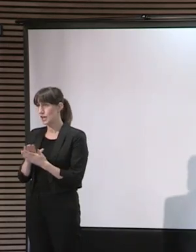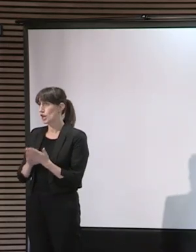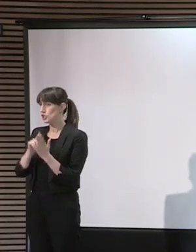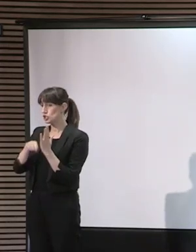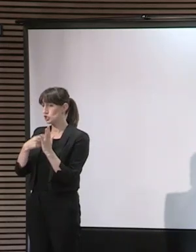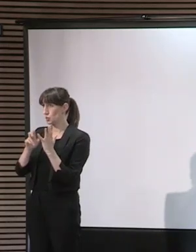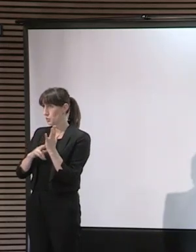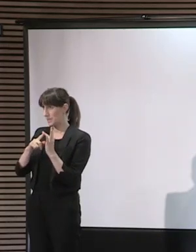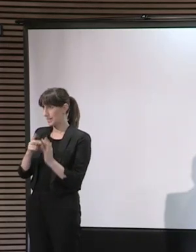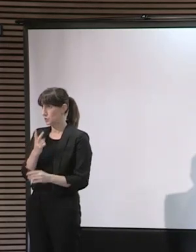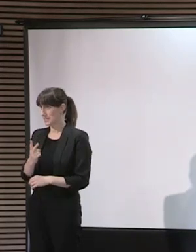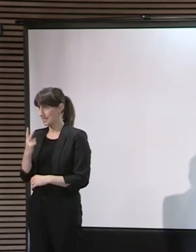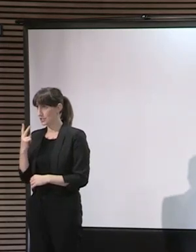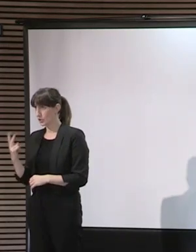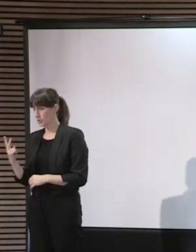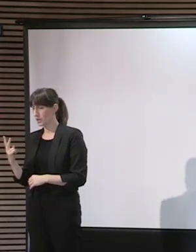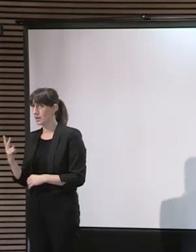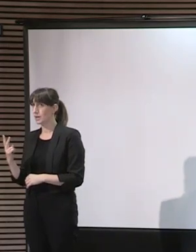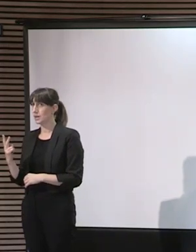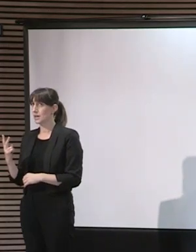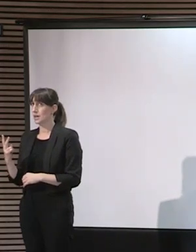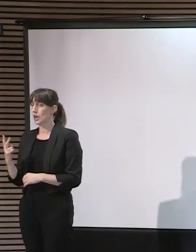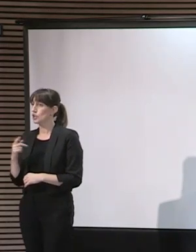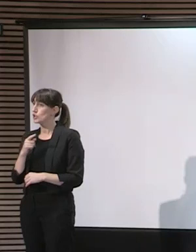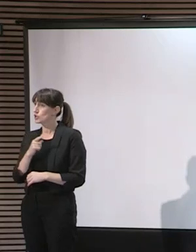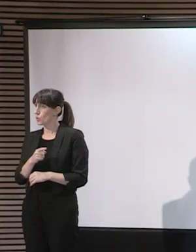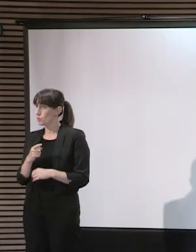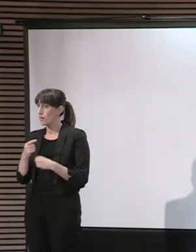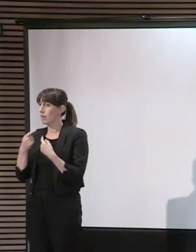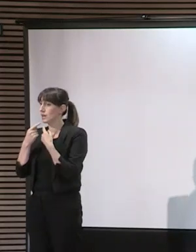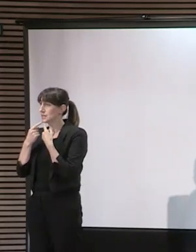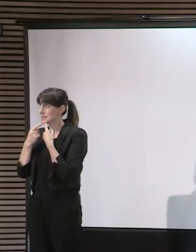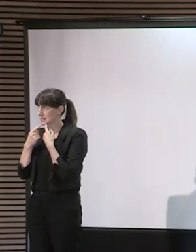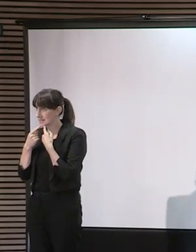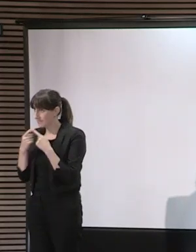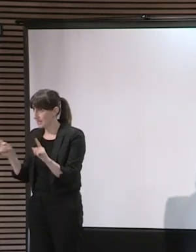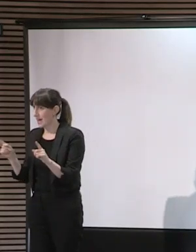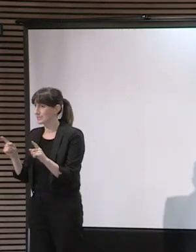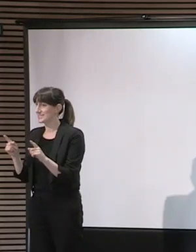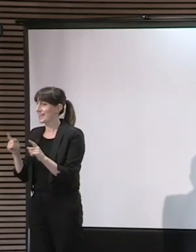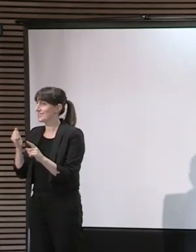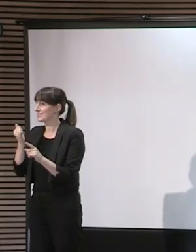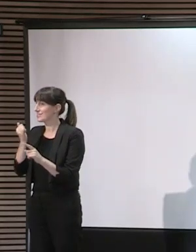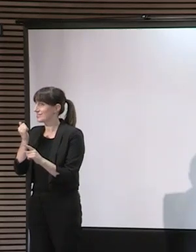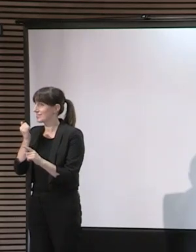Does that mean that, on June 22, you need to have